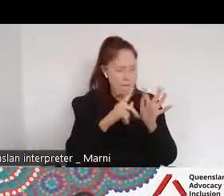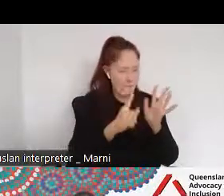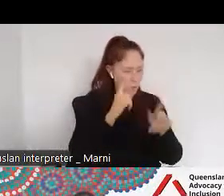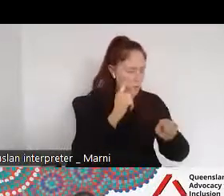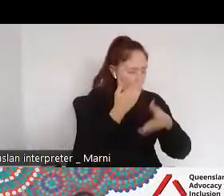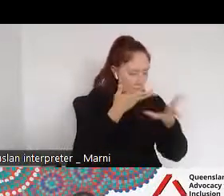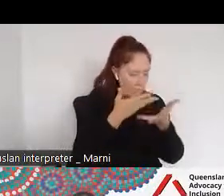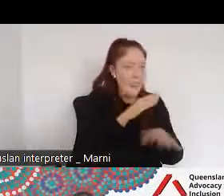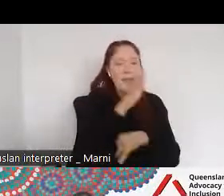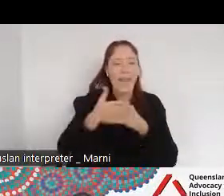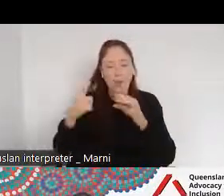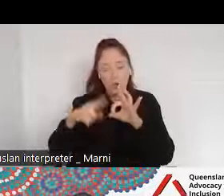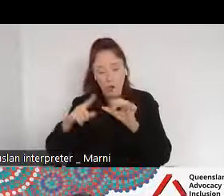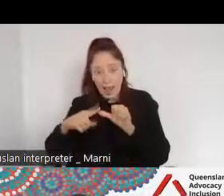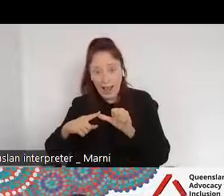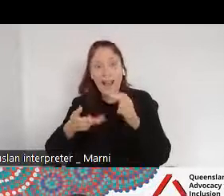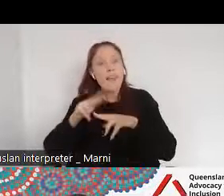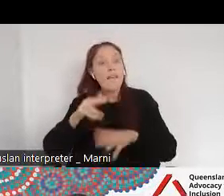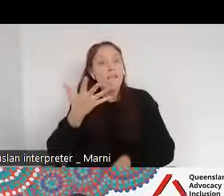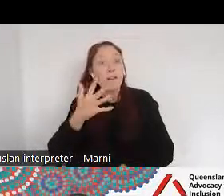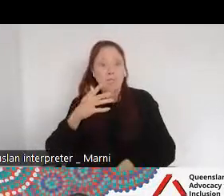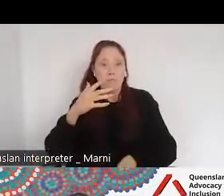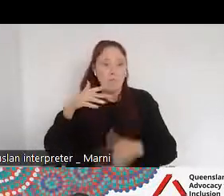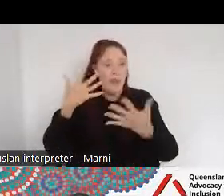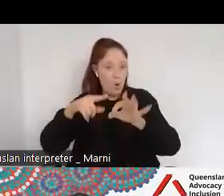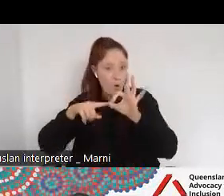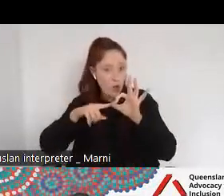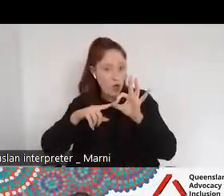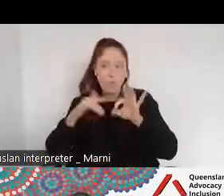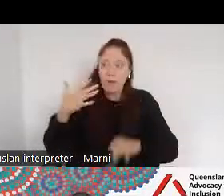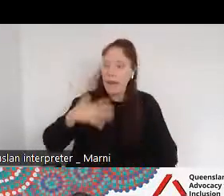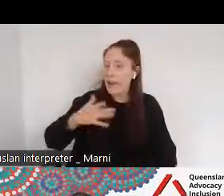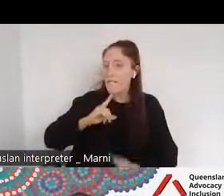have any questions or wish to potentially get some advice on guardianship and administration,